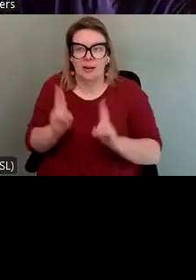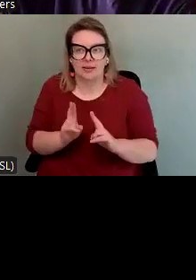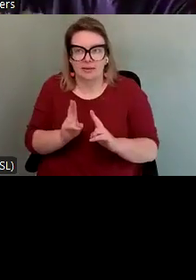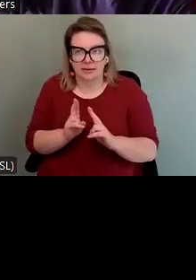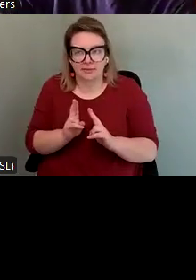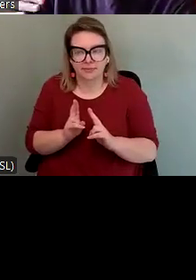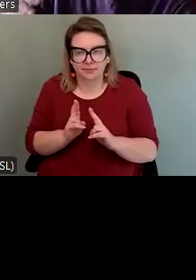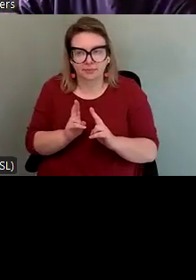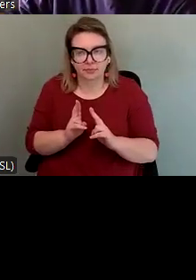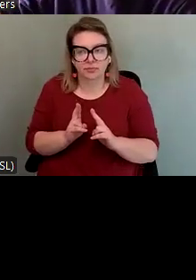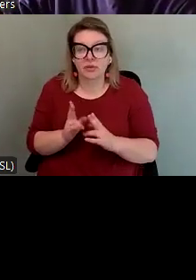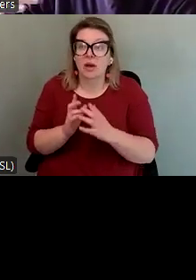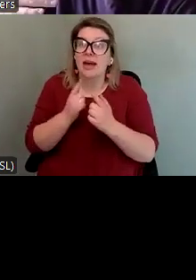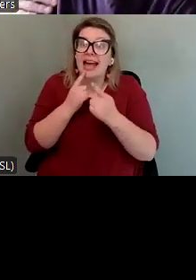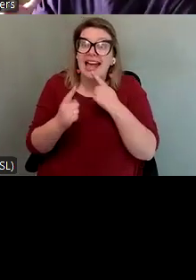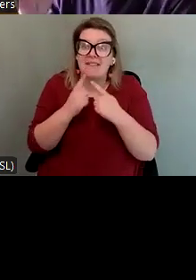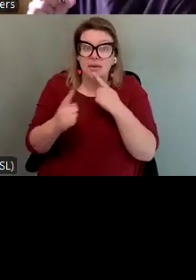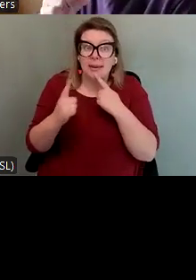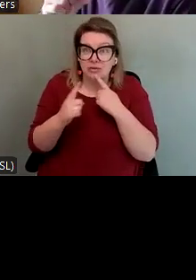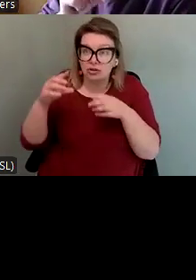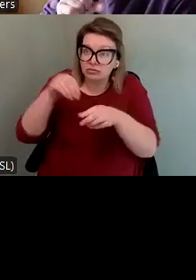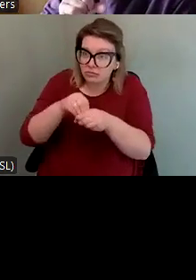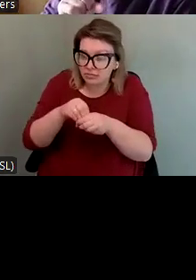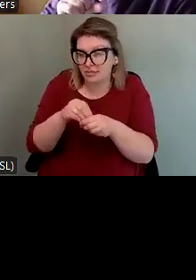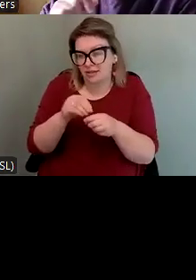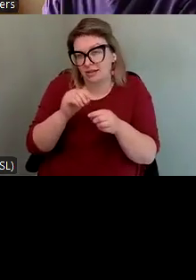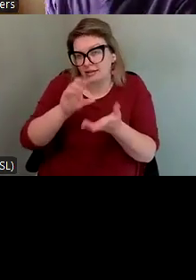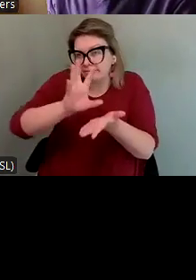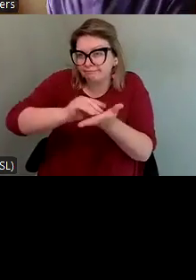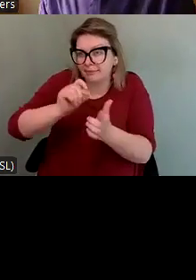The level of data going into your marketing pixel is much less than it used to be.